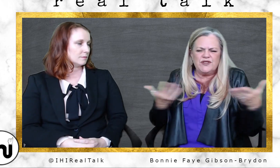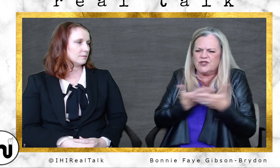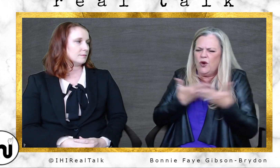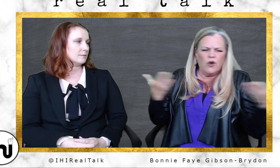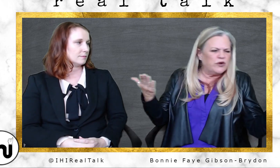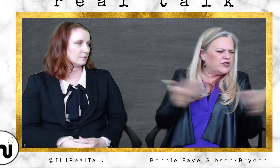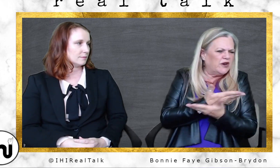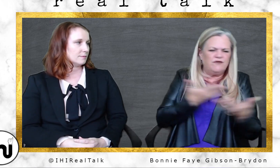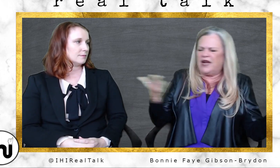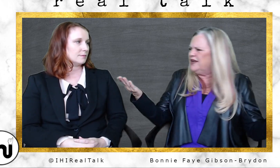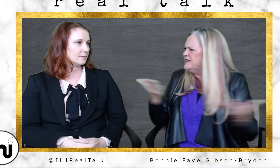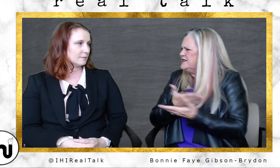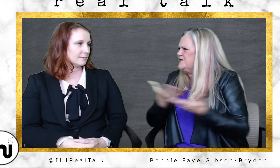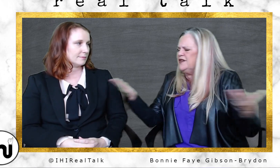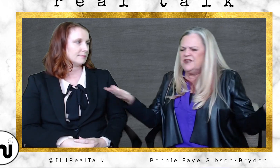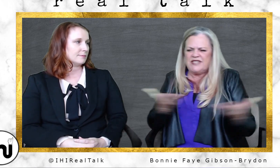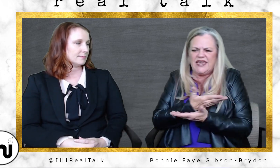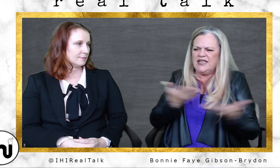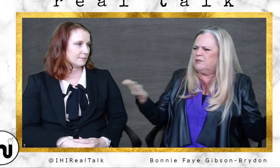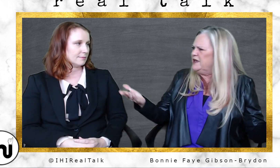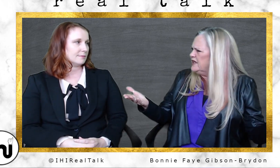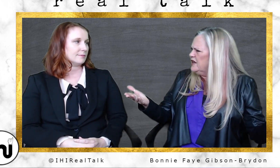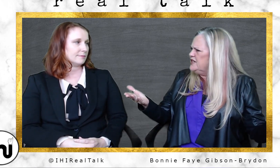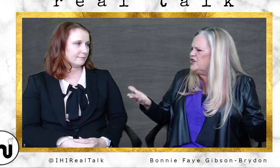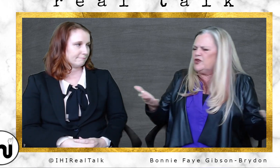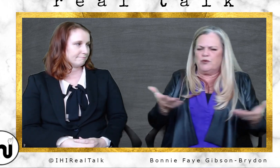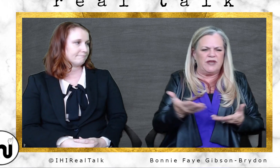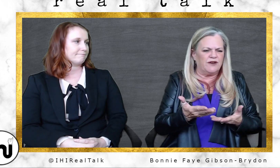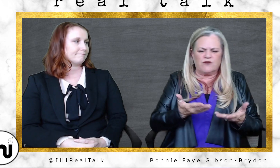horizontal violence, of taking and picking on each other or being afraid of